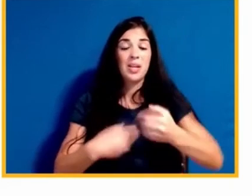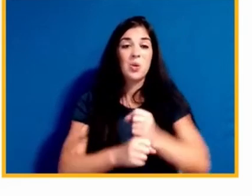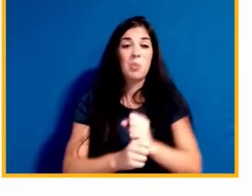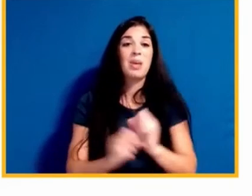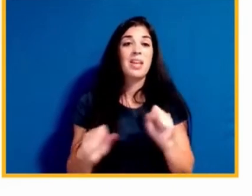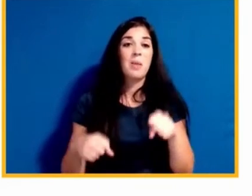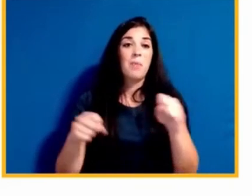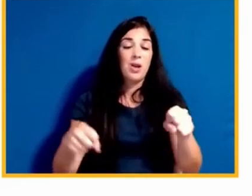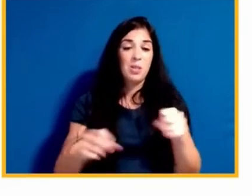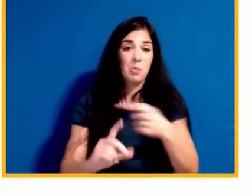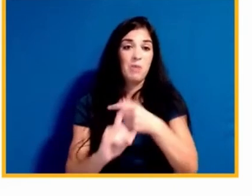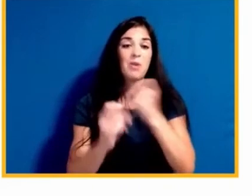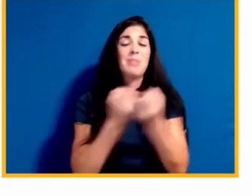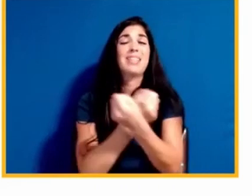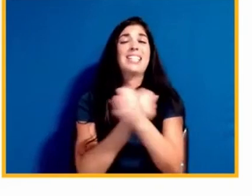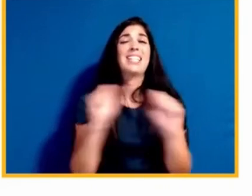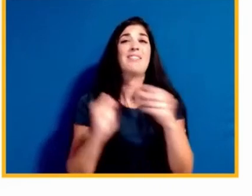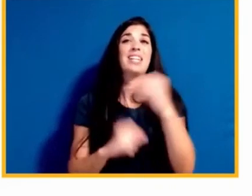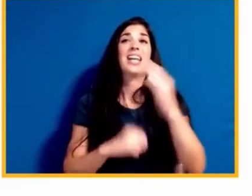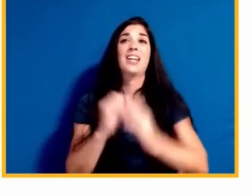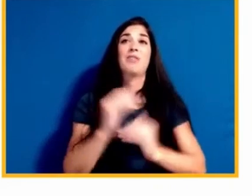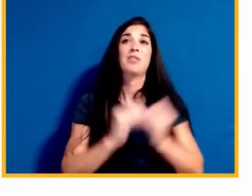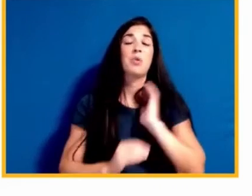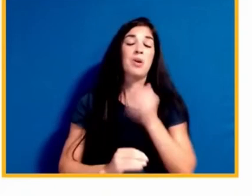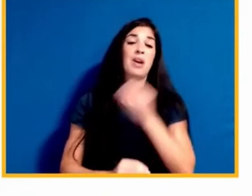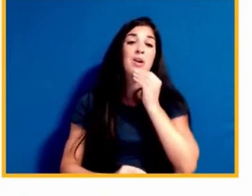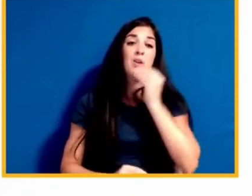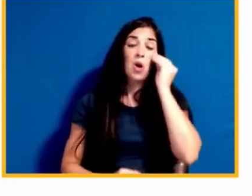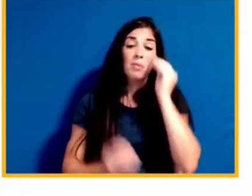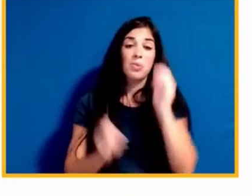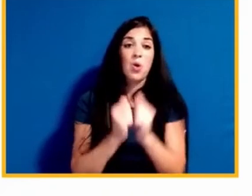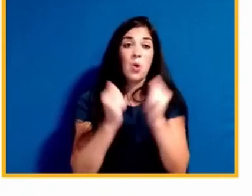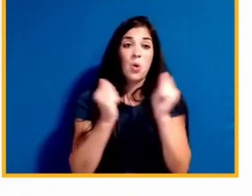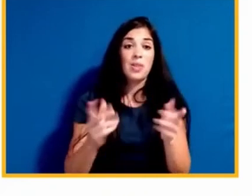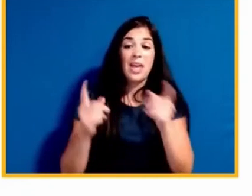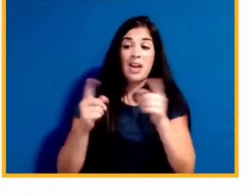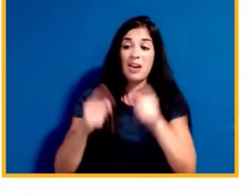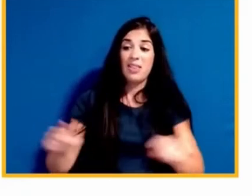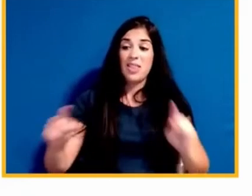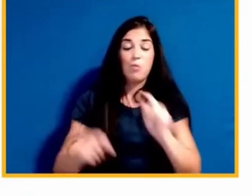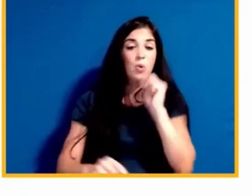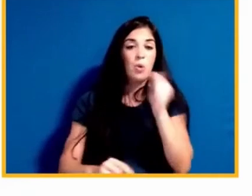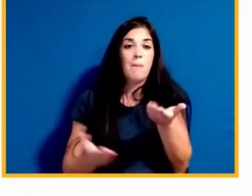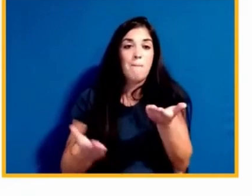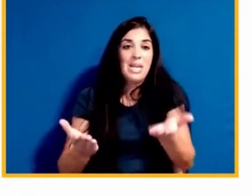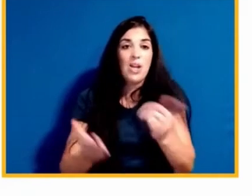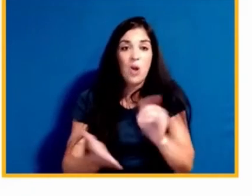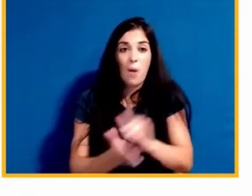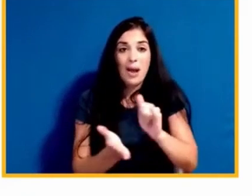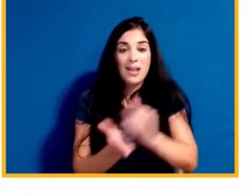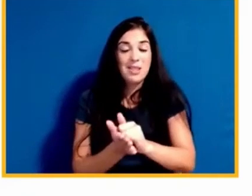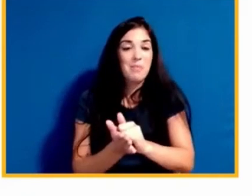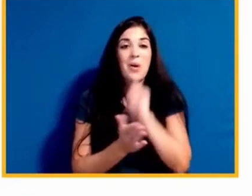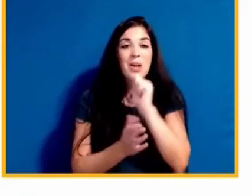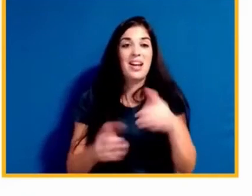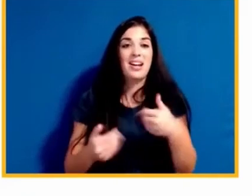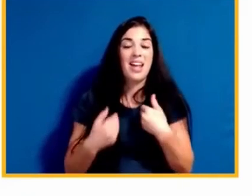from the safety and comfort of our homes because without A.V., we definitely wouldn't be here and we wouldn't have had this much fun over the weekend.